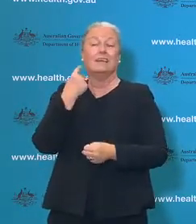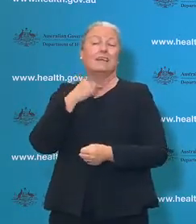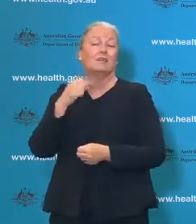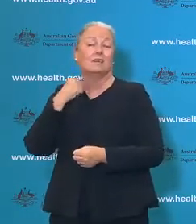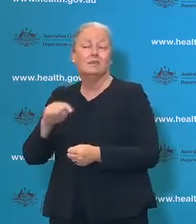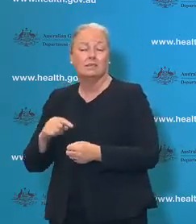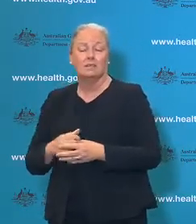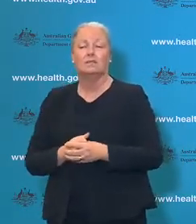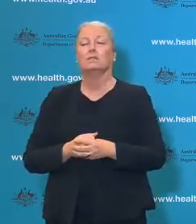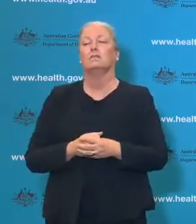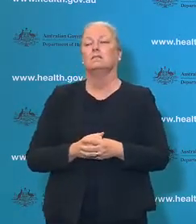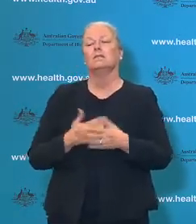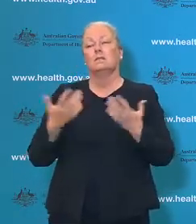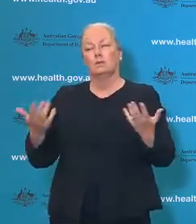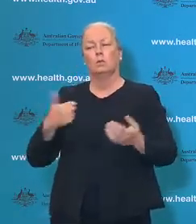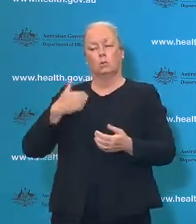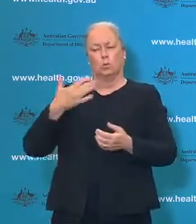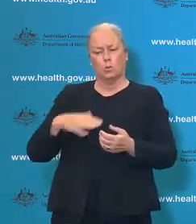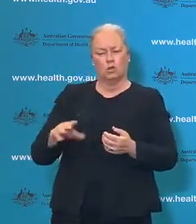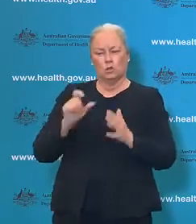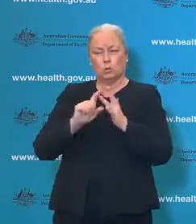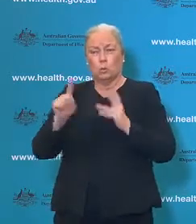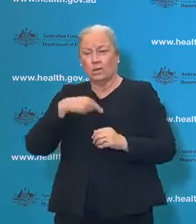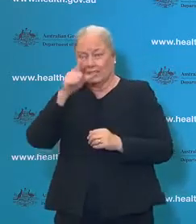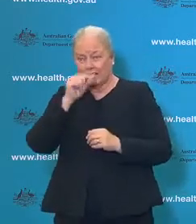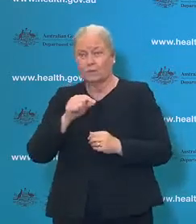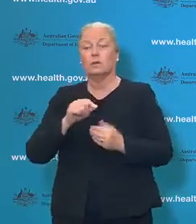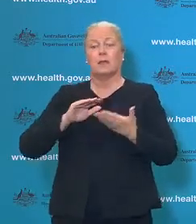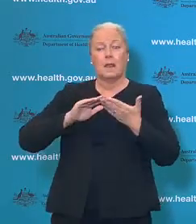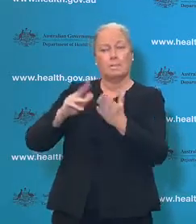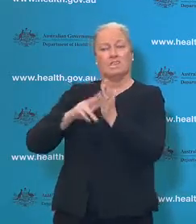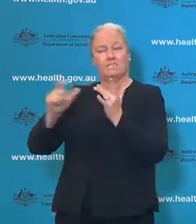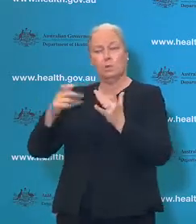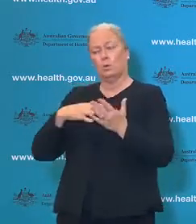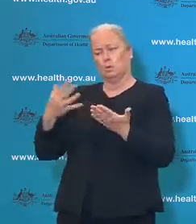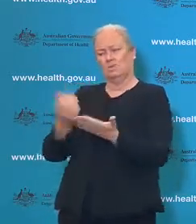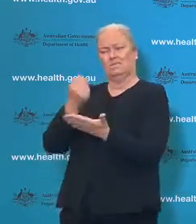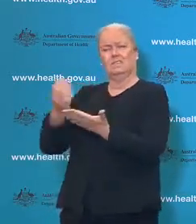takes to save lives and to save livelihoods. The Commonwealth